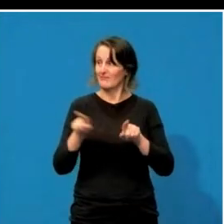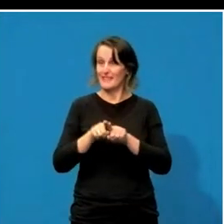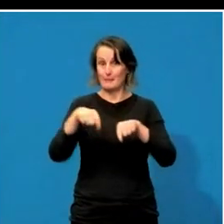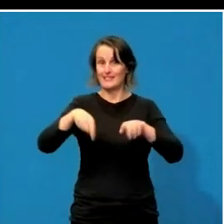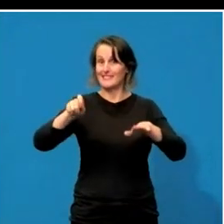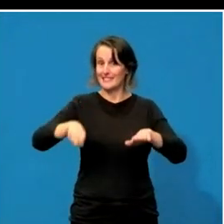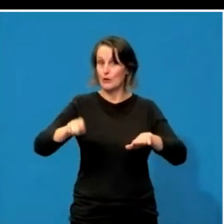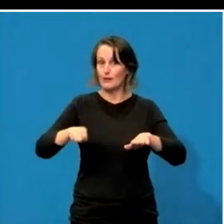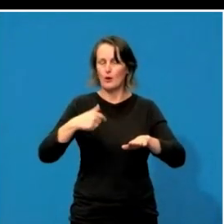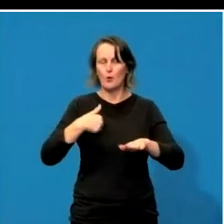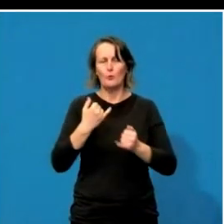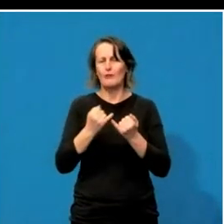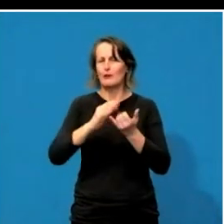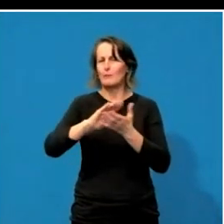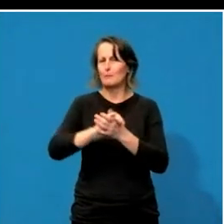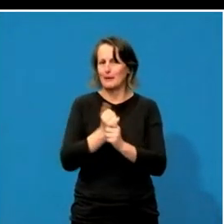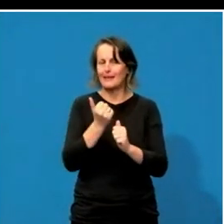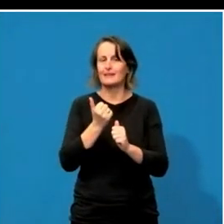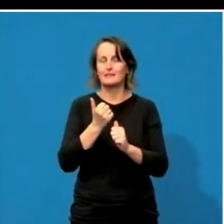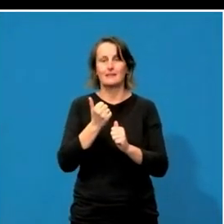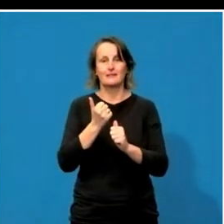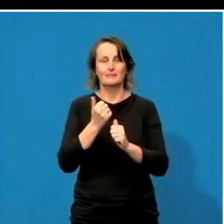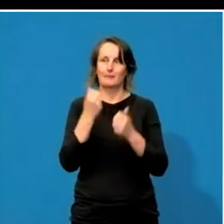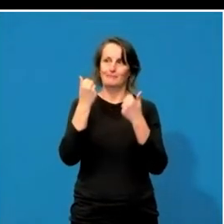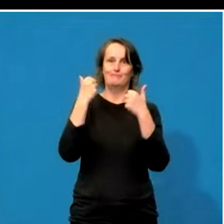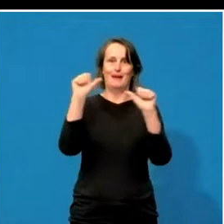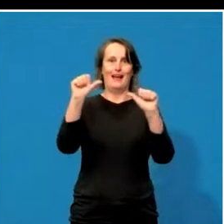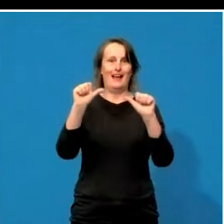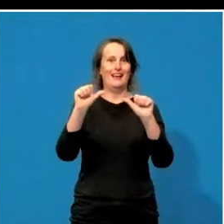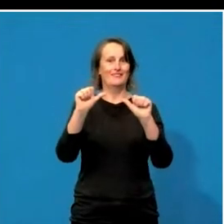We are delighted that finally the Royal Commission is able to hold a public hearing